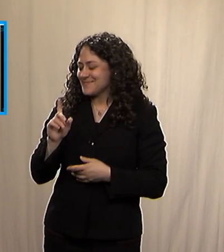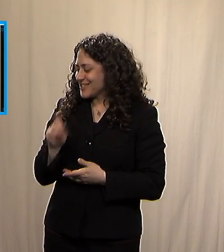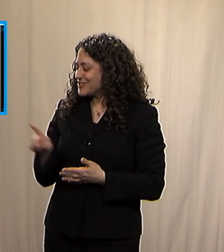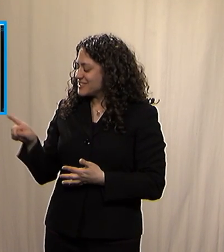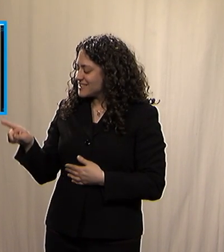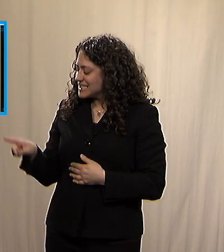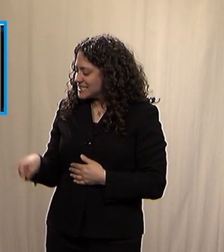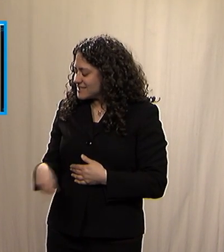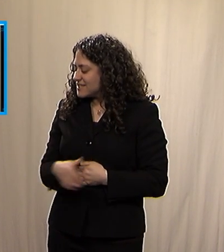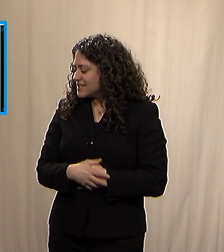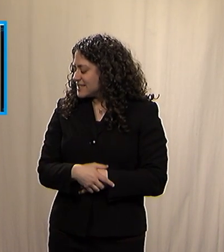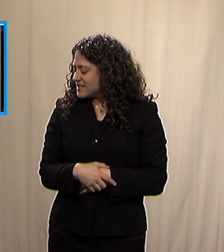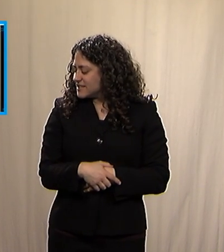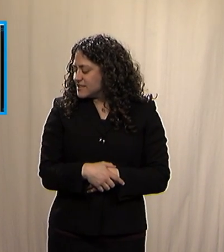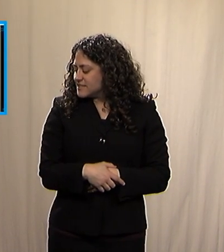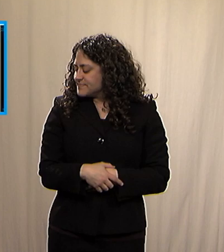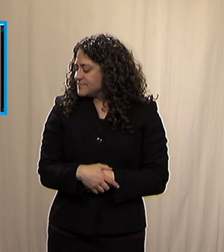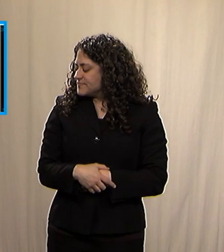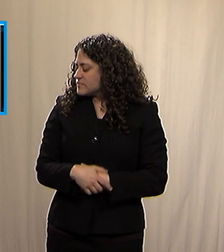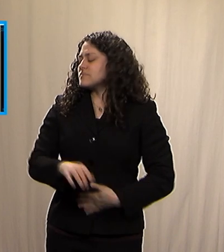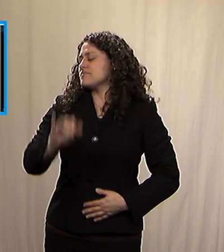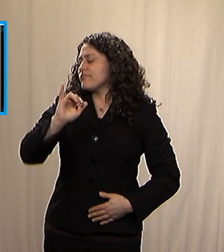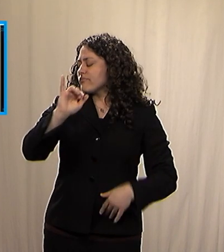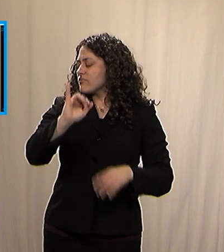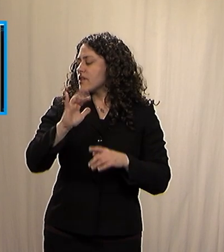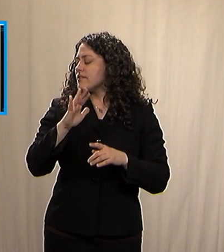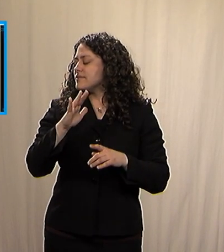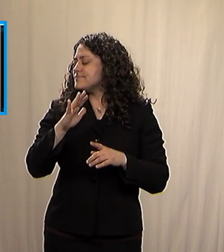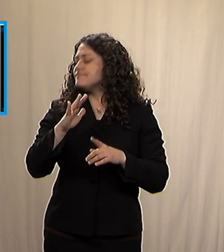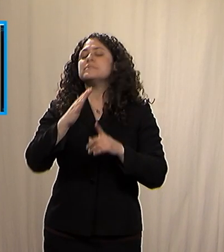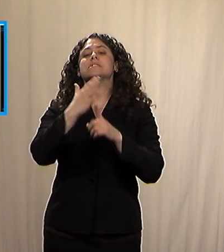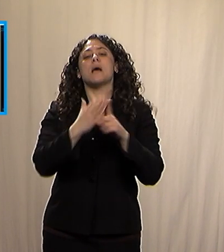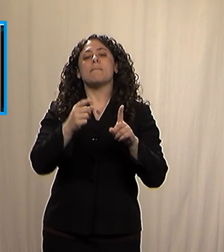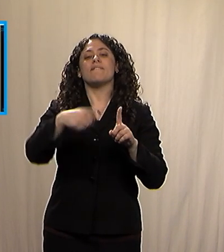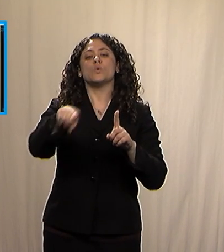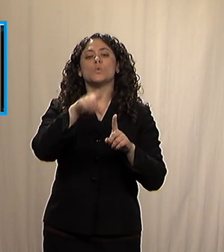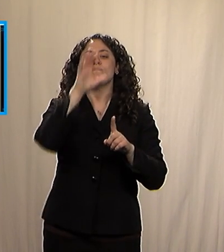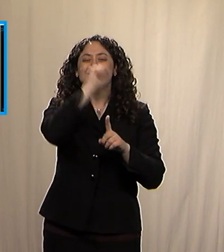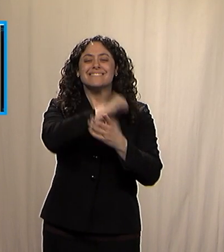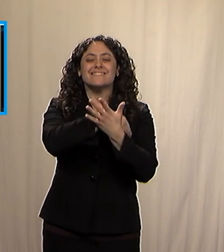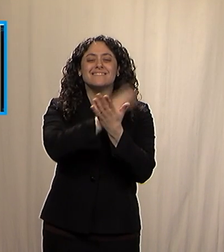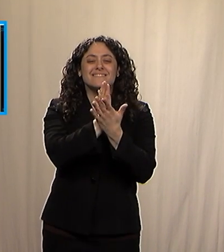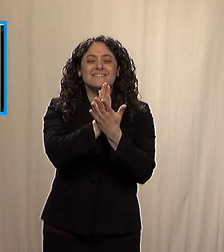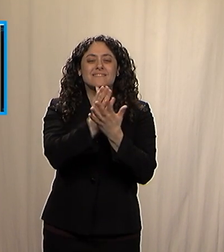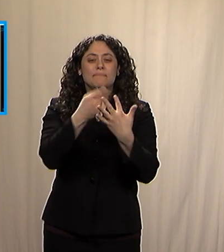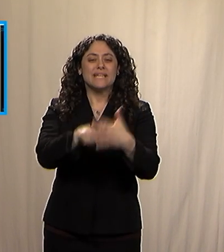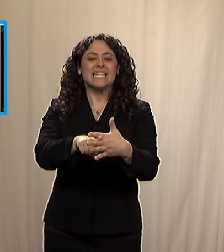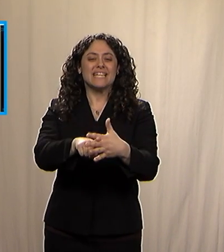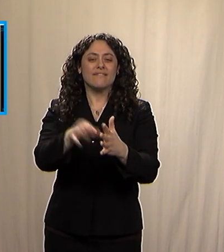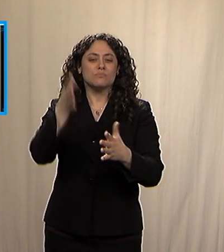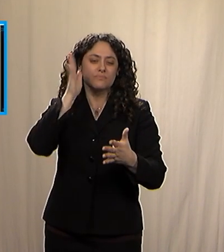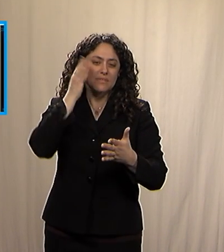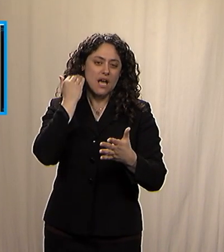Someone said, some of you missed the beginning of the presentation because of technical details.